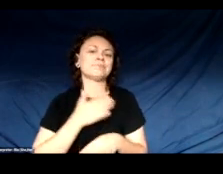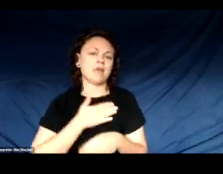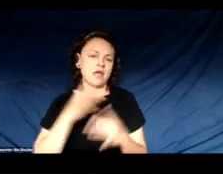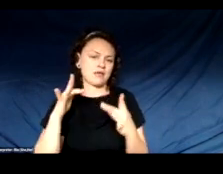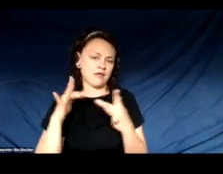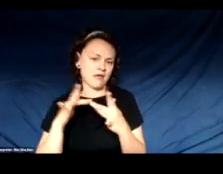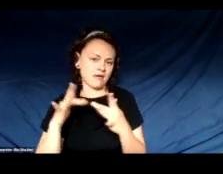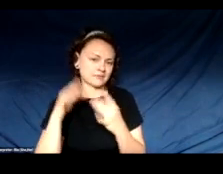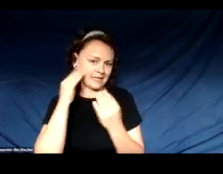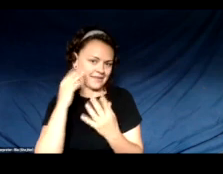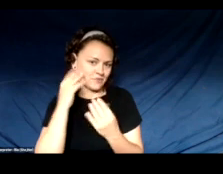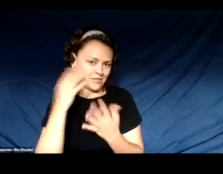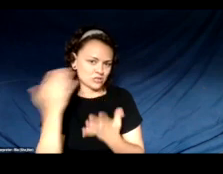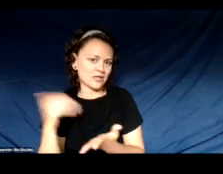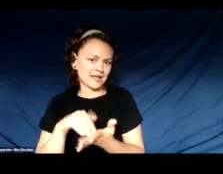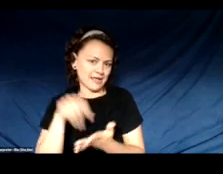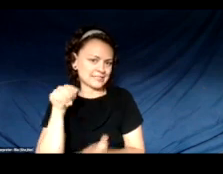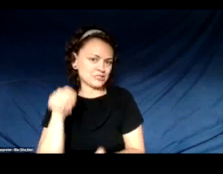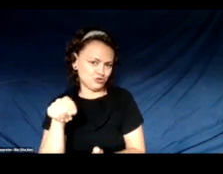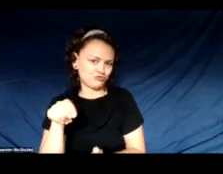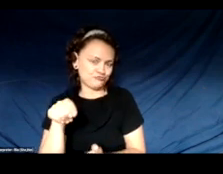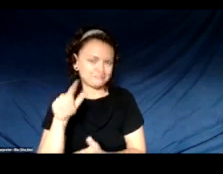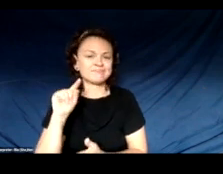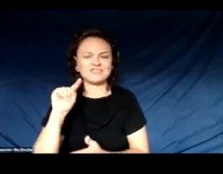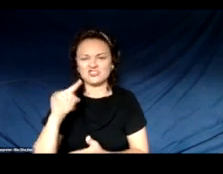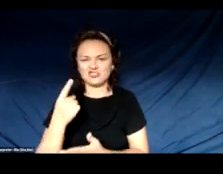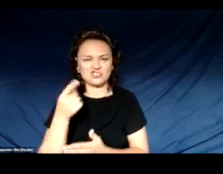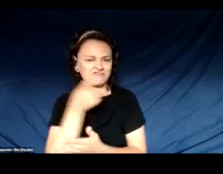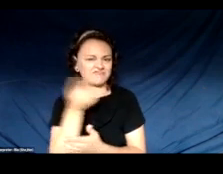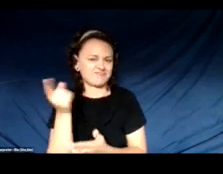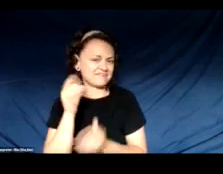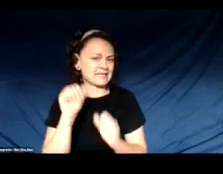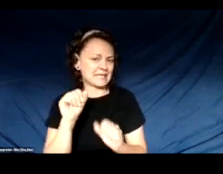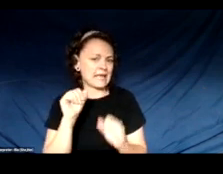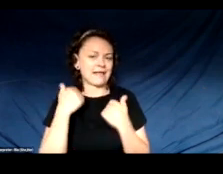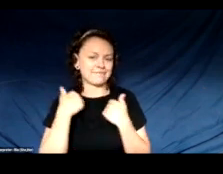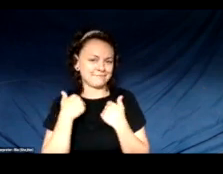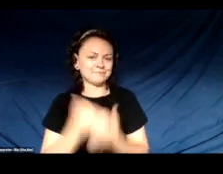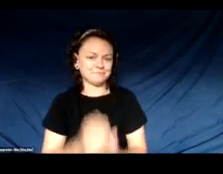again just so you have it. Thank you.